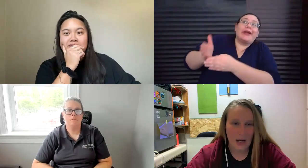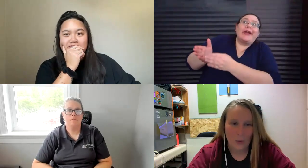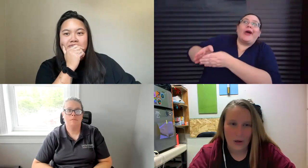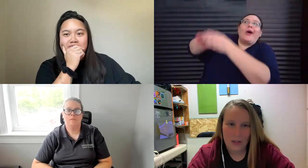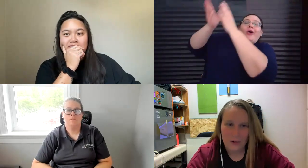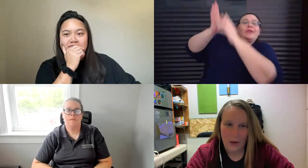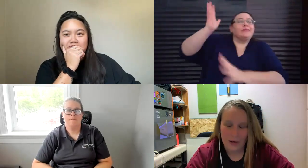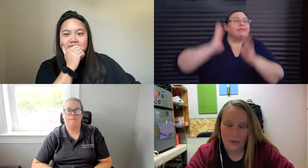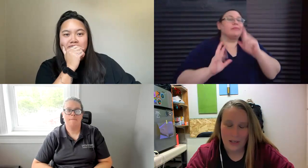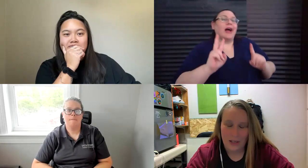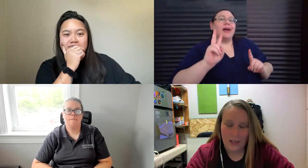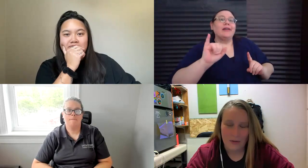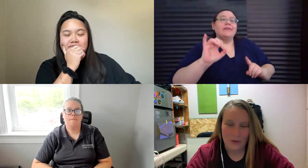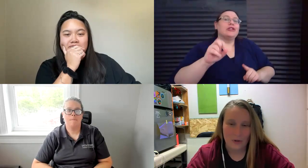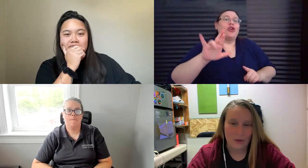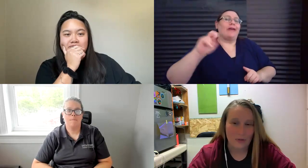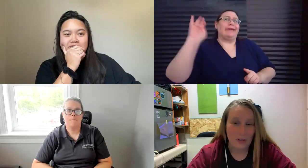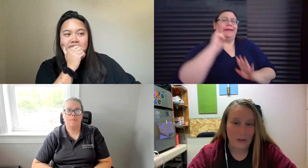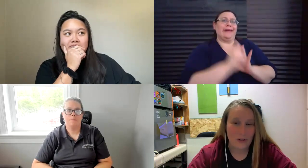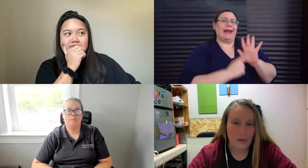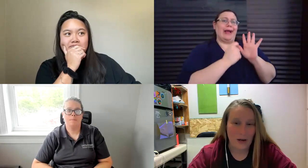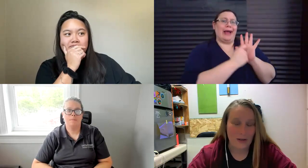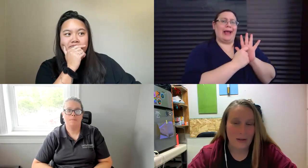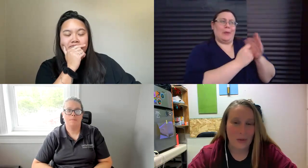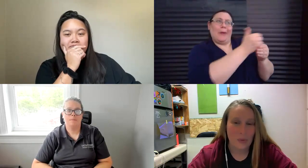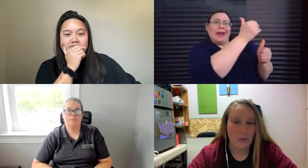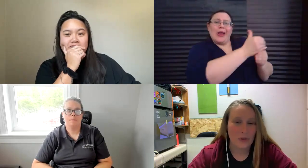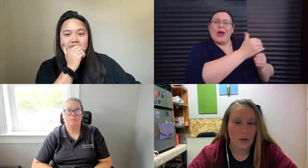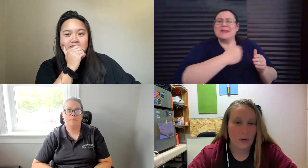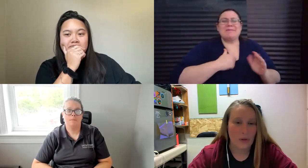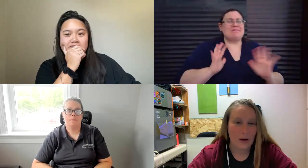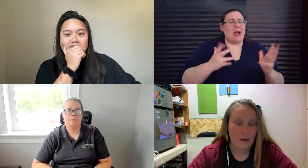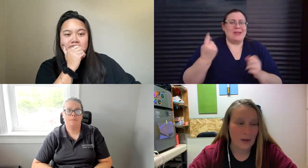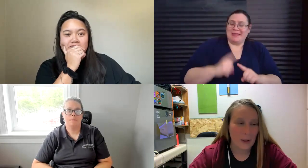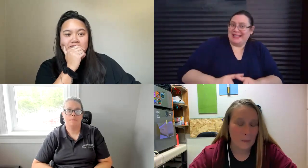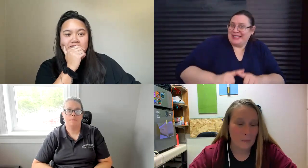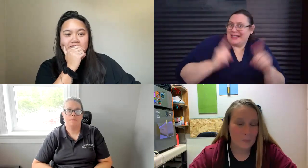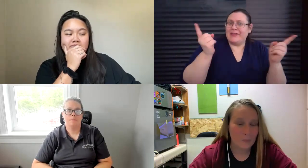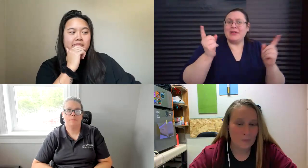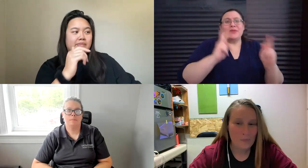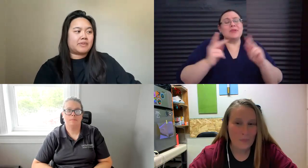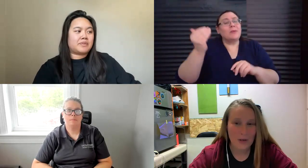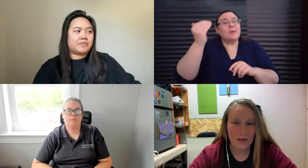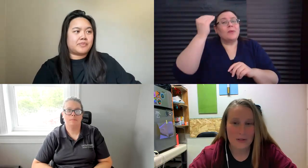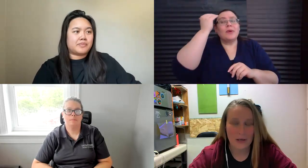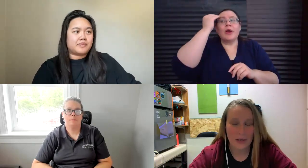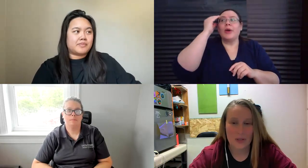I wanted to kind of give a different feel to that and let people know that it can be